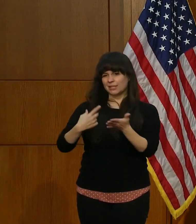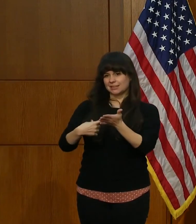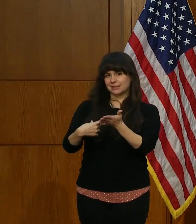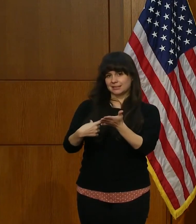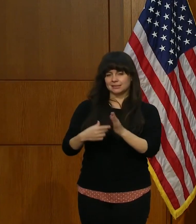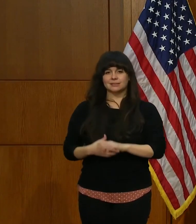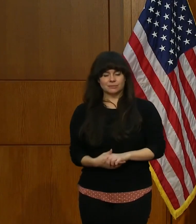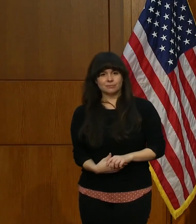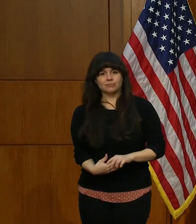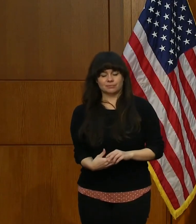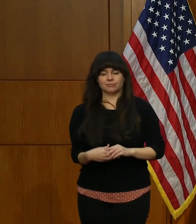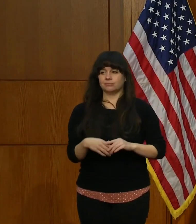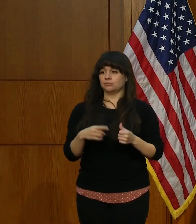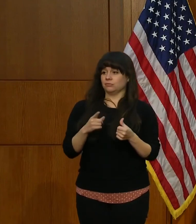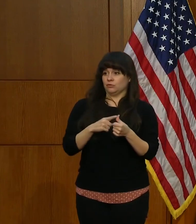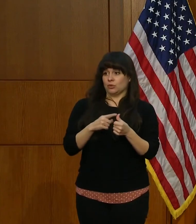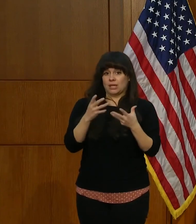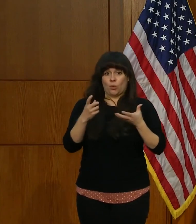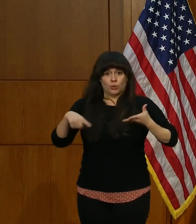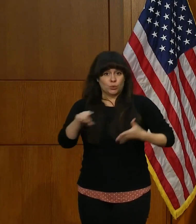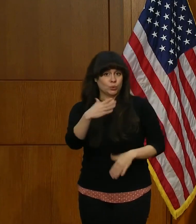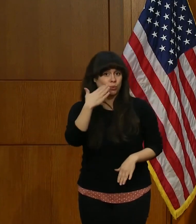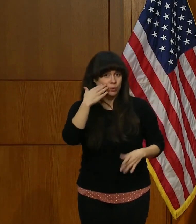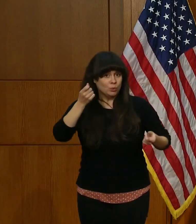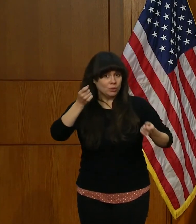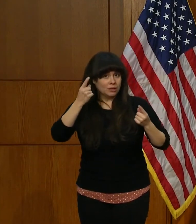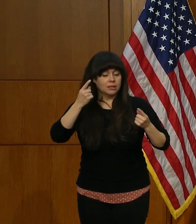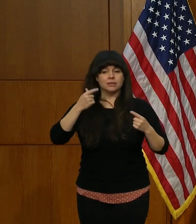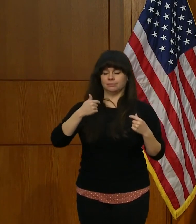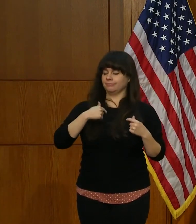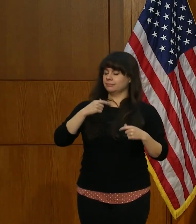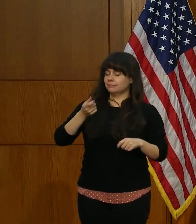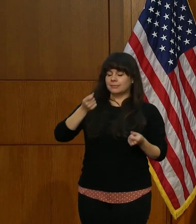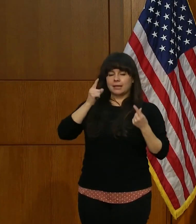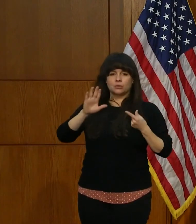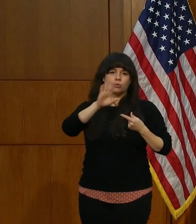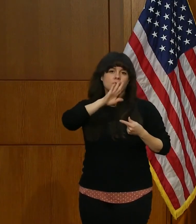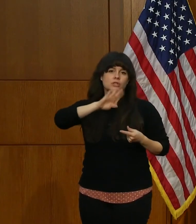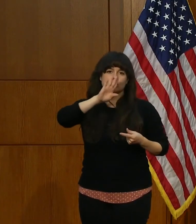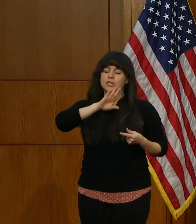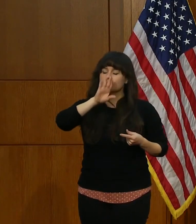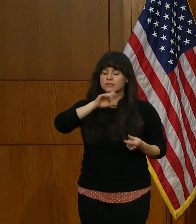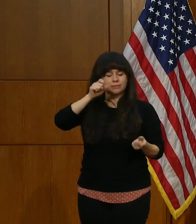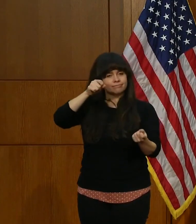THAT'S VACCINE. SO LET'S TURN RIGHT TO THAT. FIRST OF ALL, I